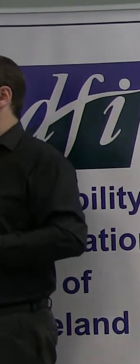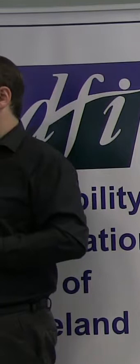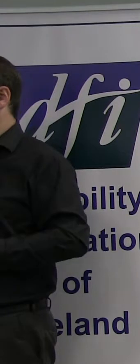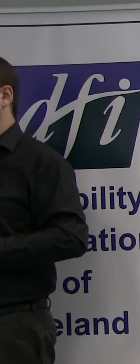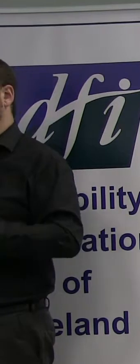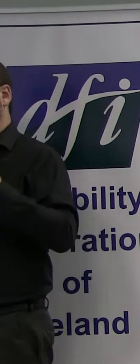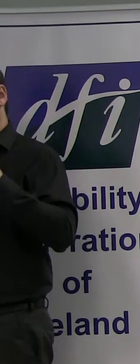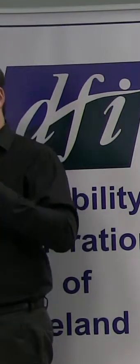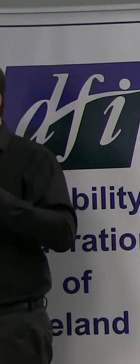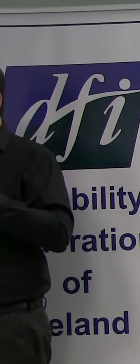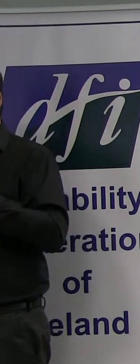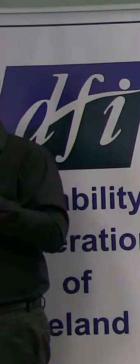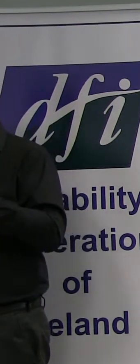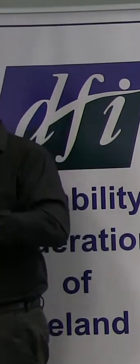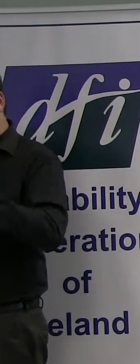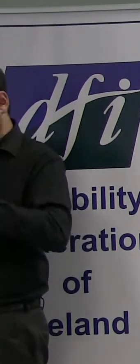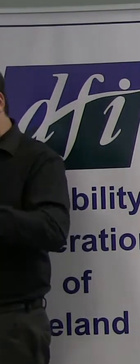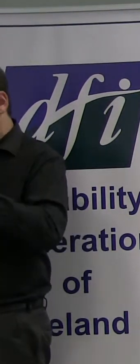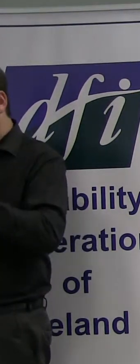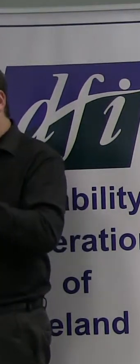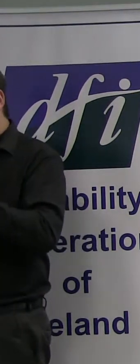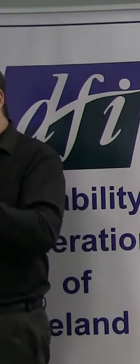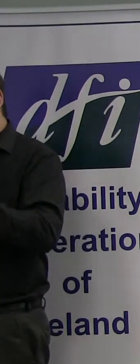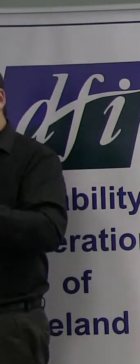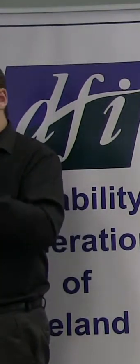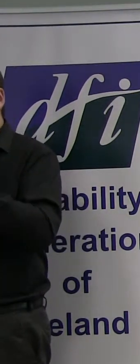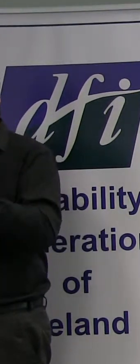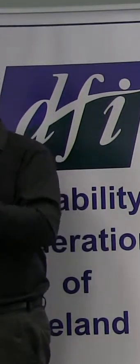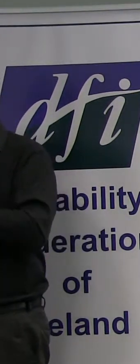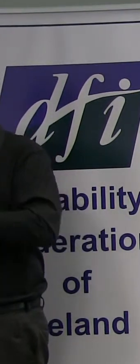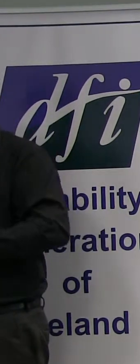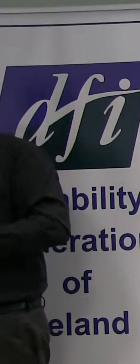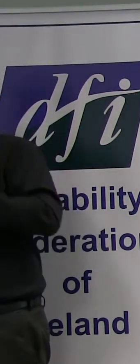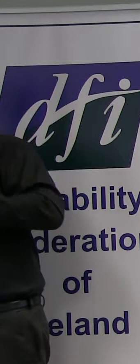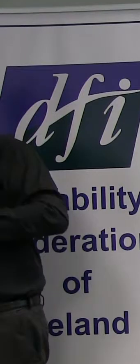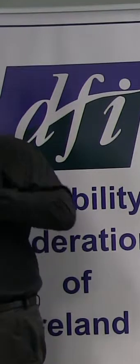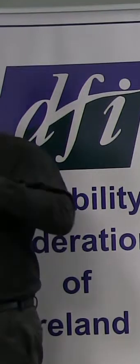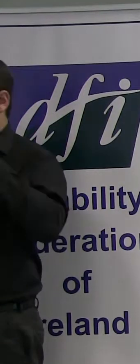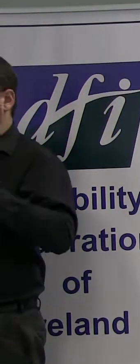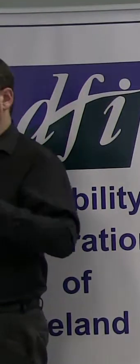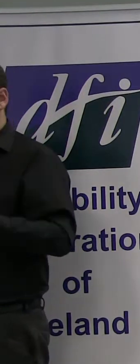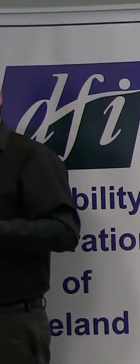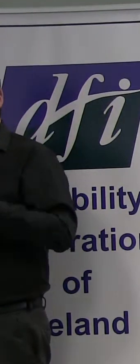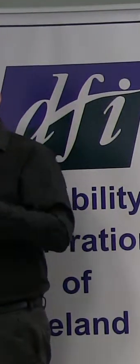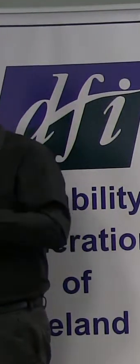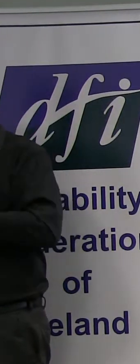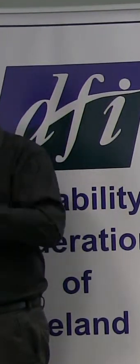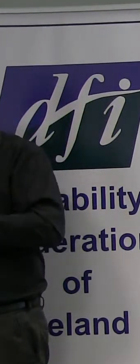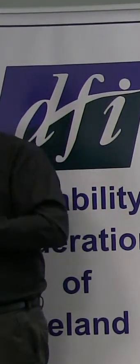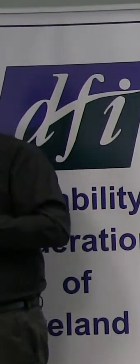and it is complex because eventually it becomes subjected to Farzin here a we would form of you we would then issue a yes or a No